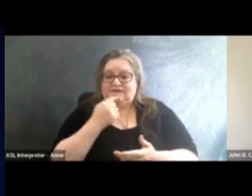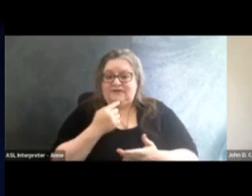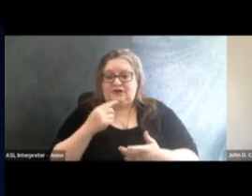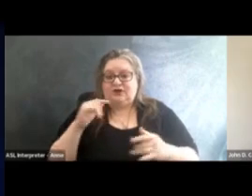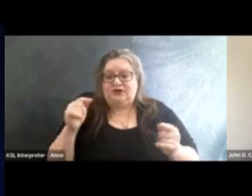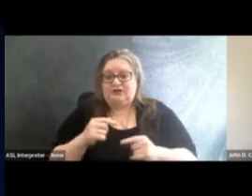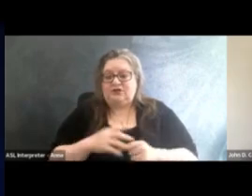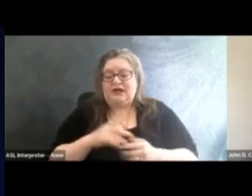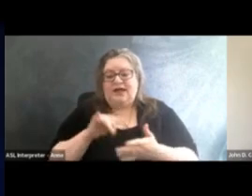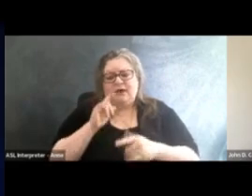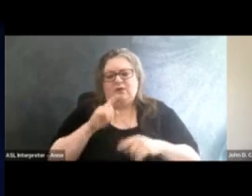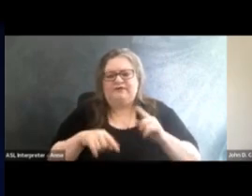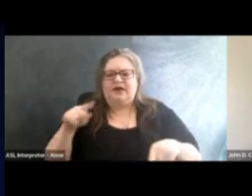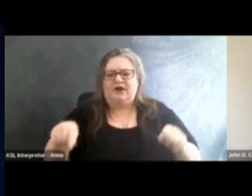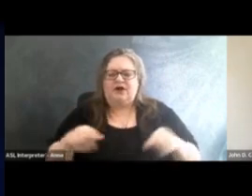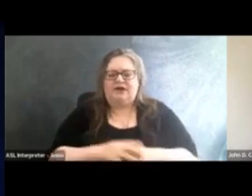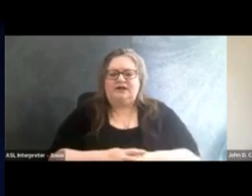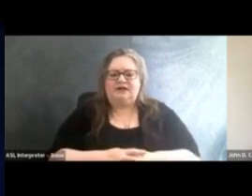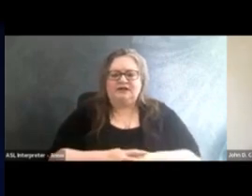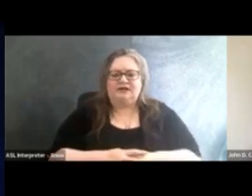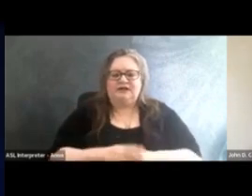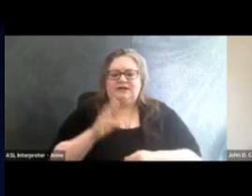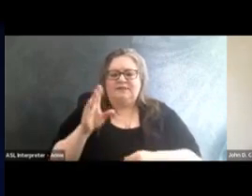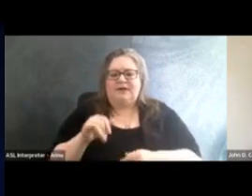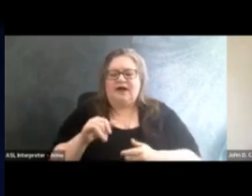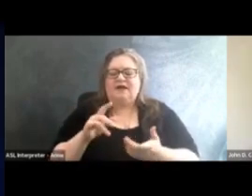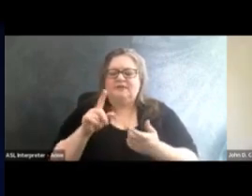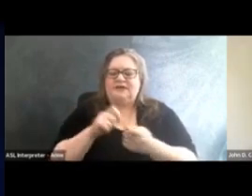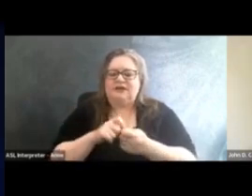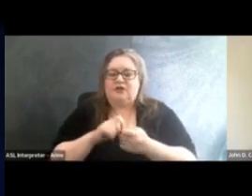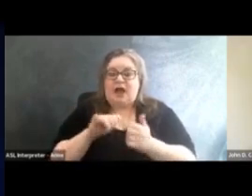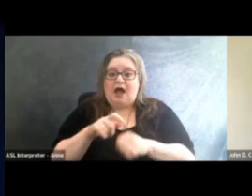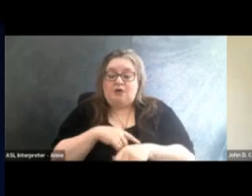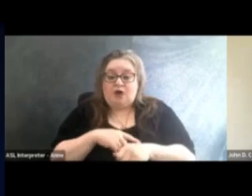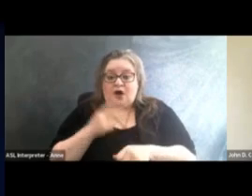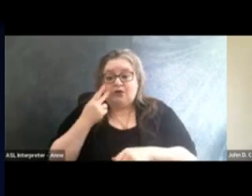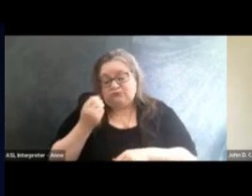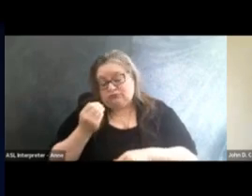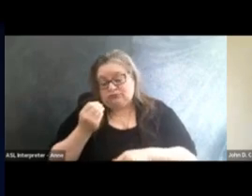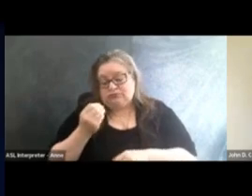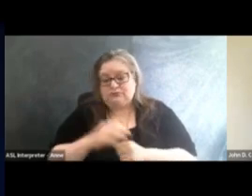that varies by particularly how long you're knocked out. And